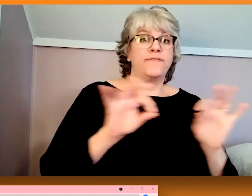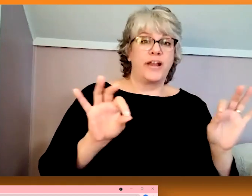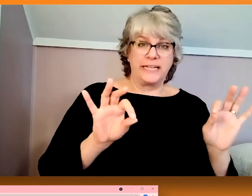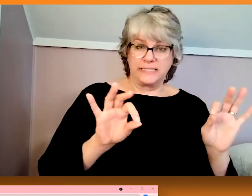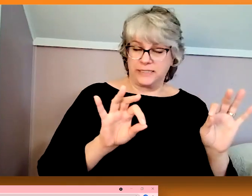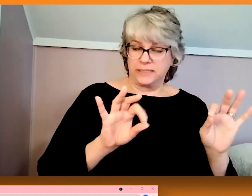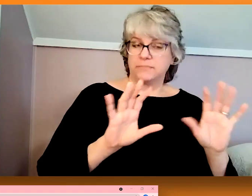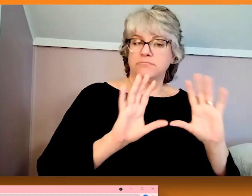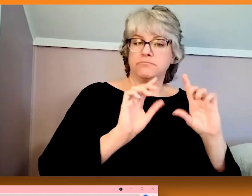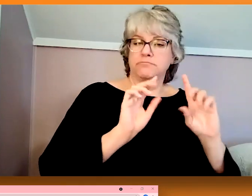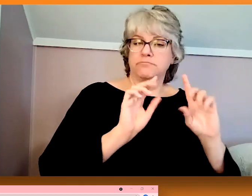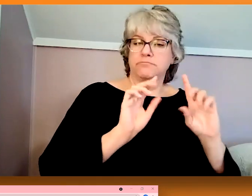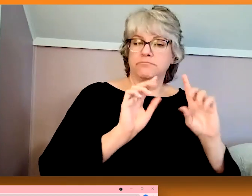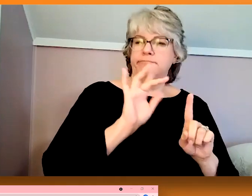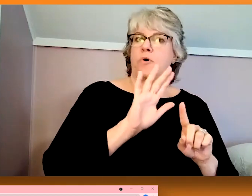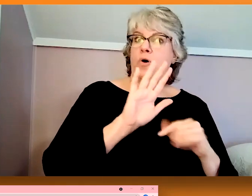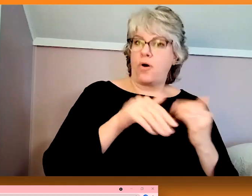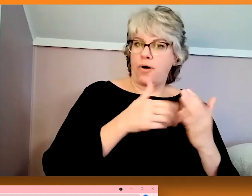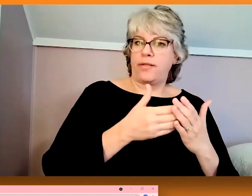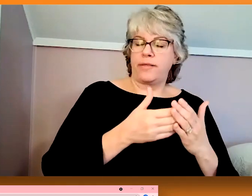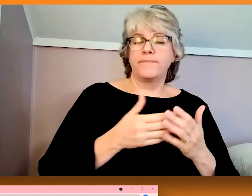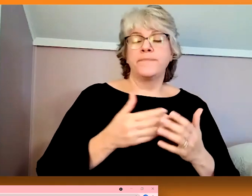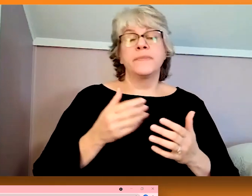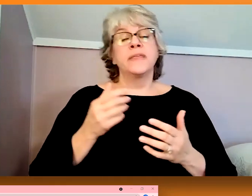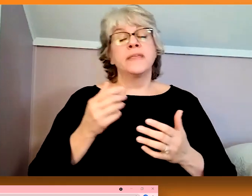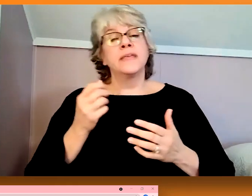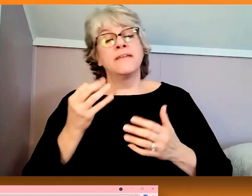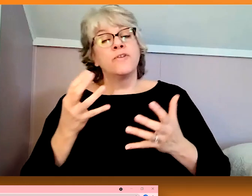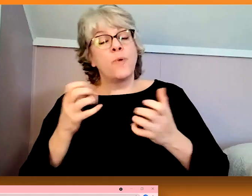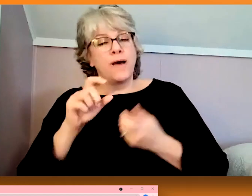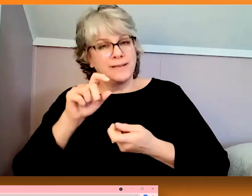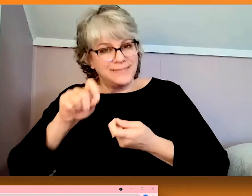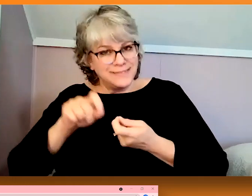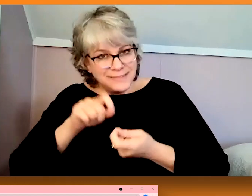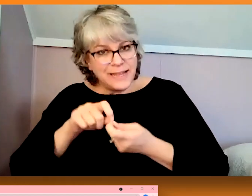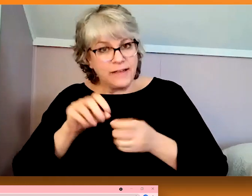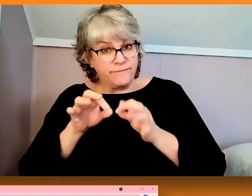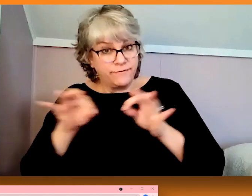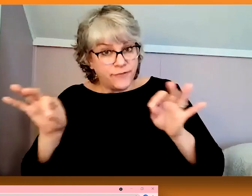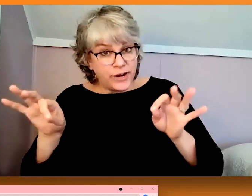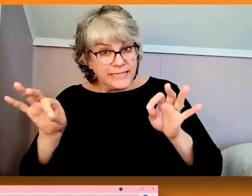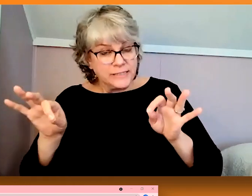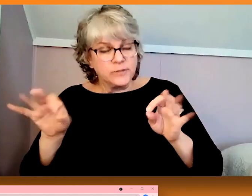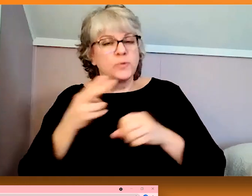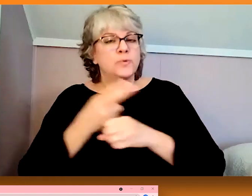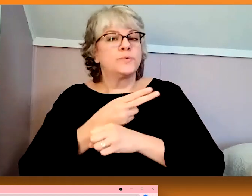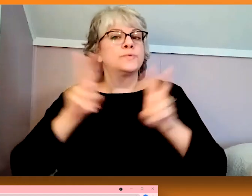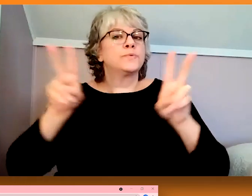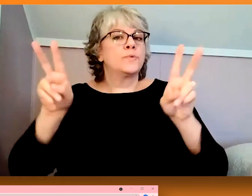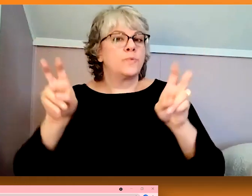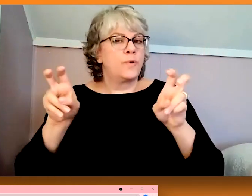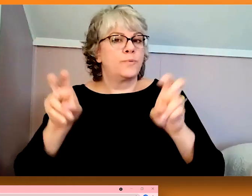and I want to mention that if you want to use an exact phrase, you want to put it in quotes.